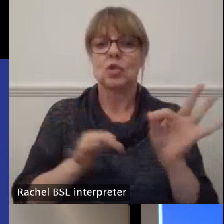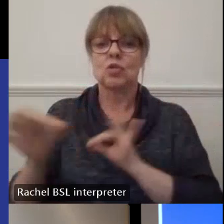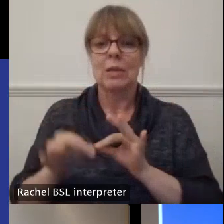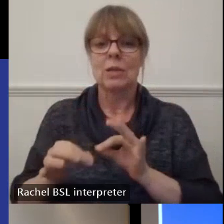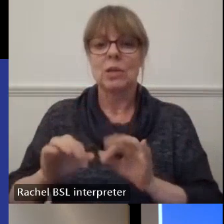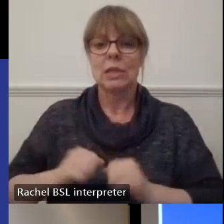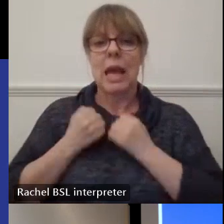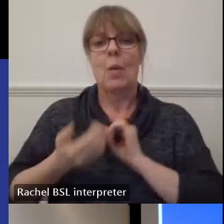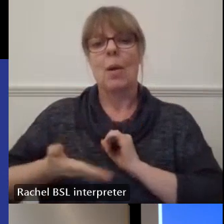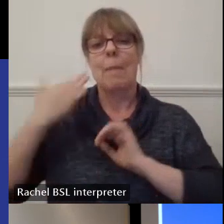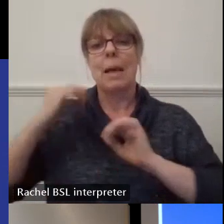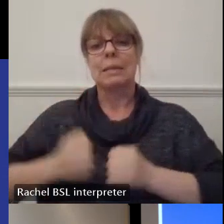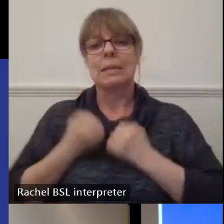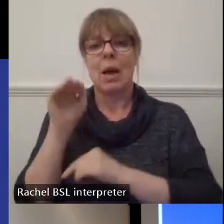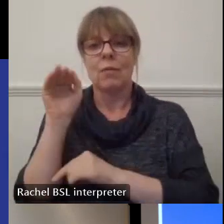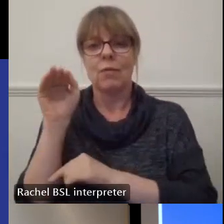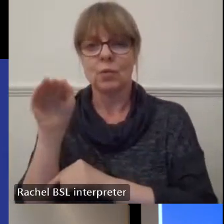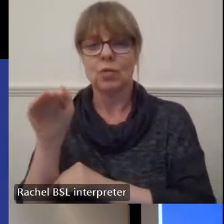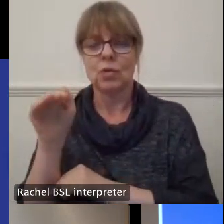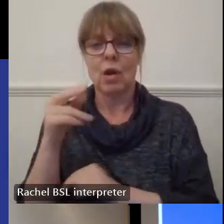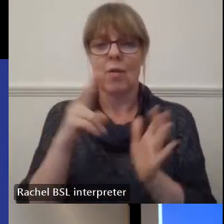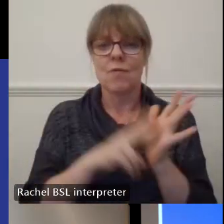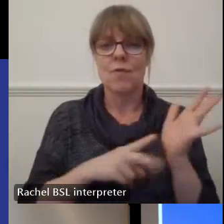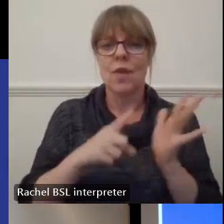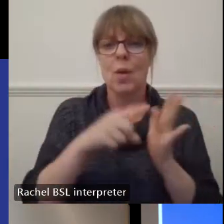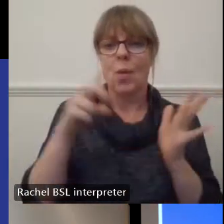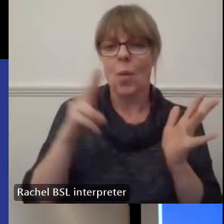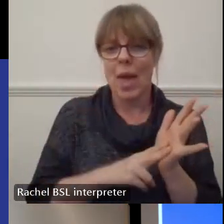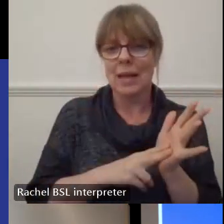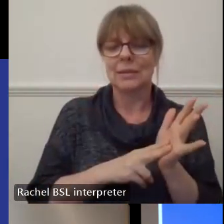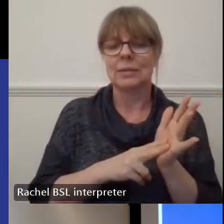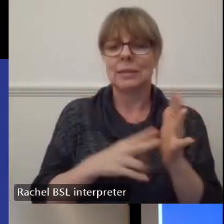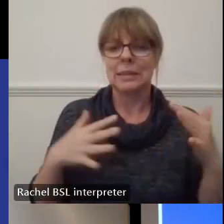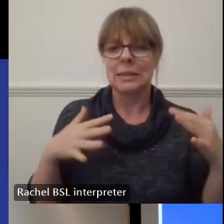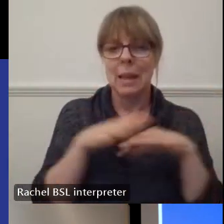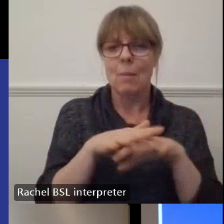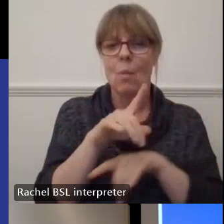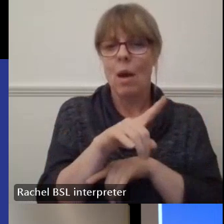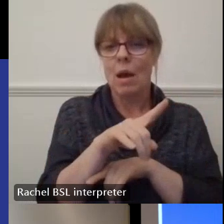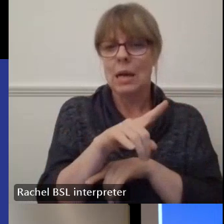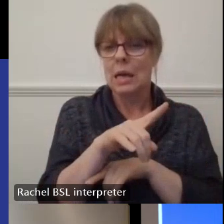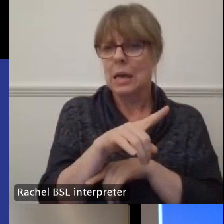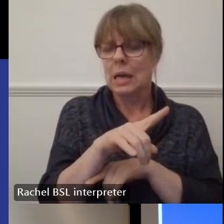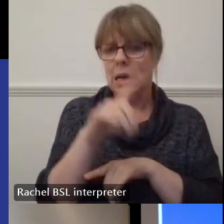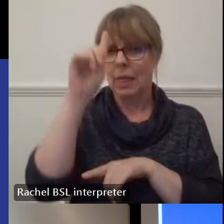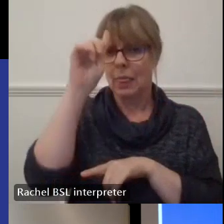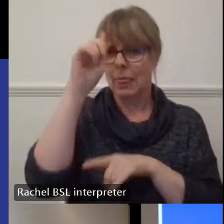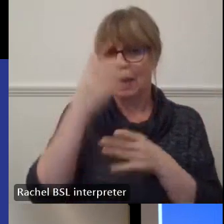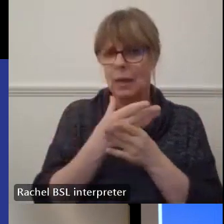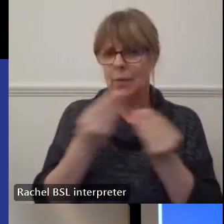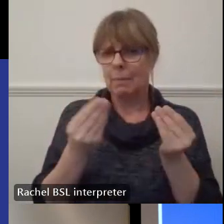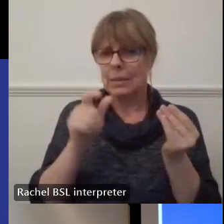There is someone here from the Volunteer Organisers Network. Have I missed anybody? Don't think so. Yep.